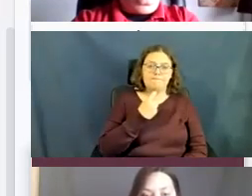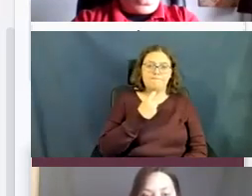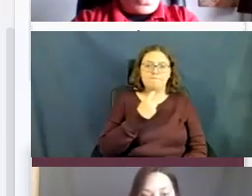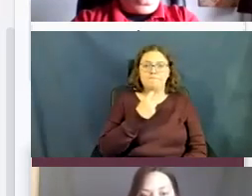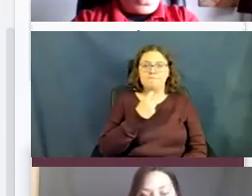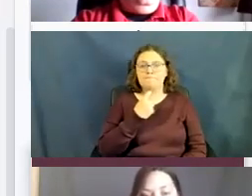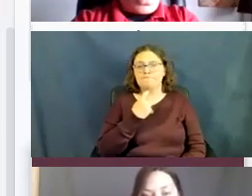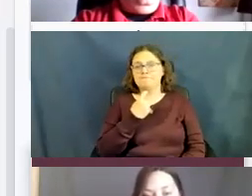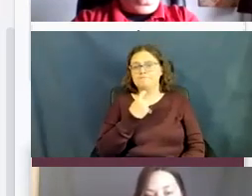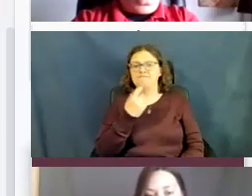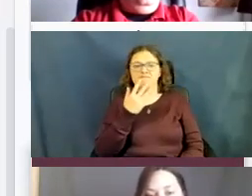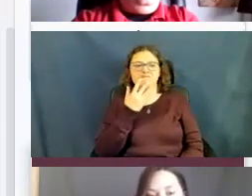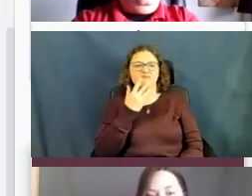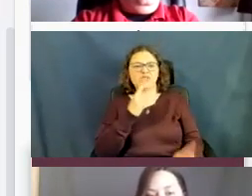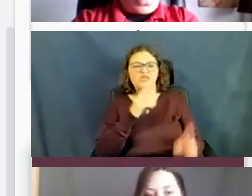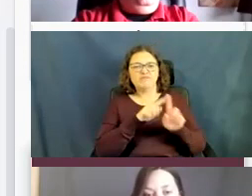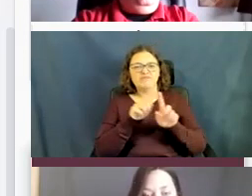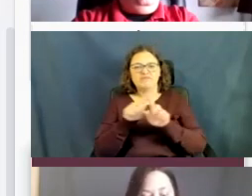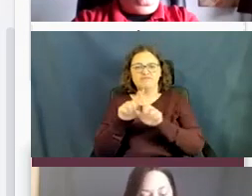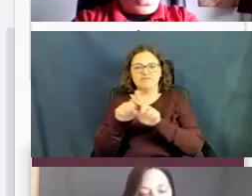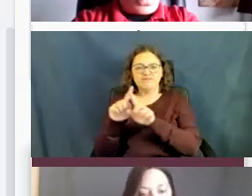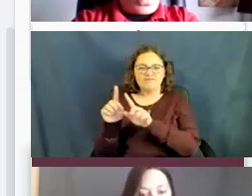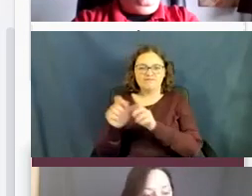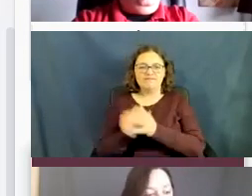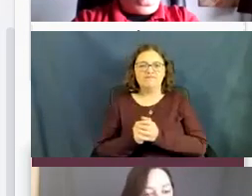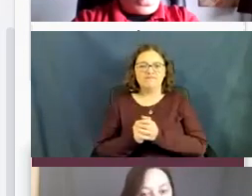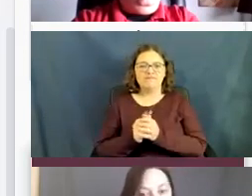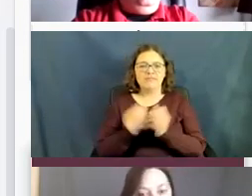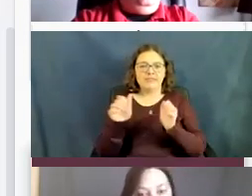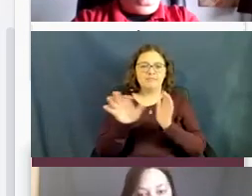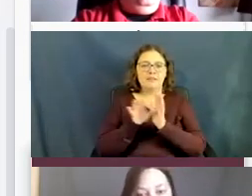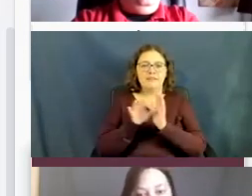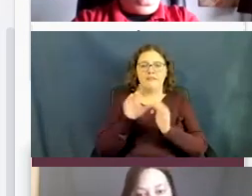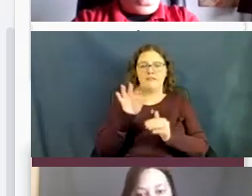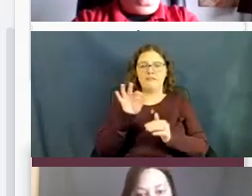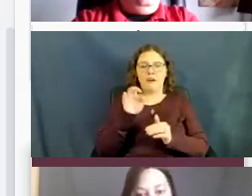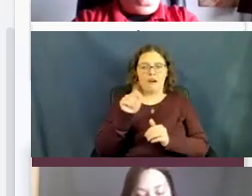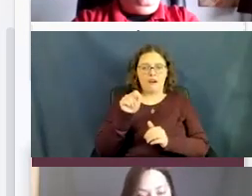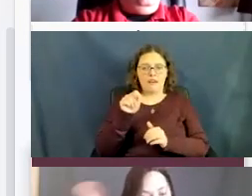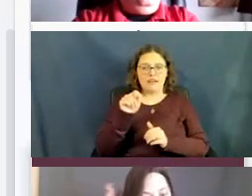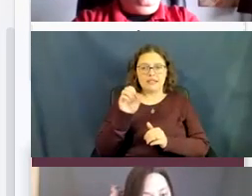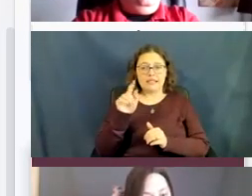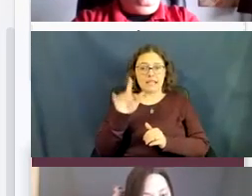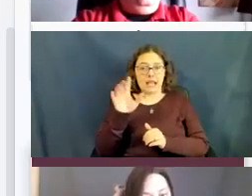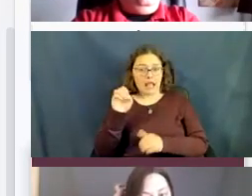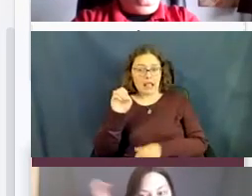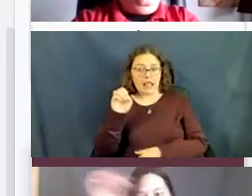or teacher, just put that word document and copy and paste and move it into the text box and control V, copy and paste with mouse, adjust